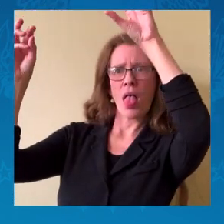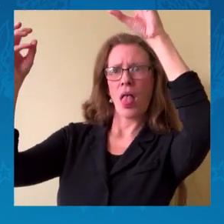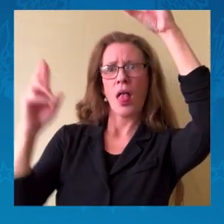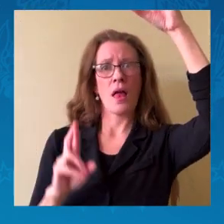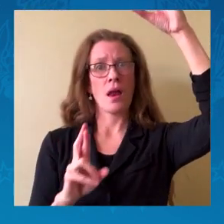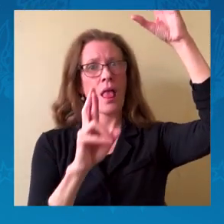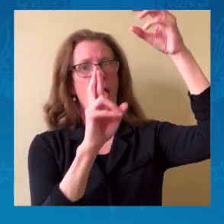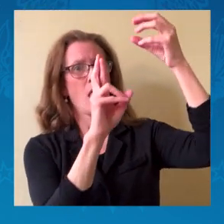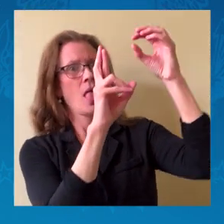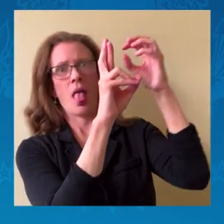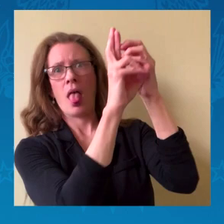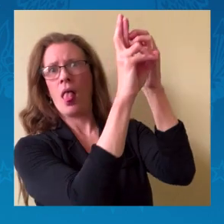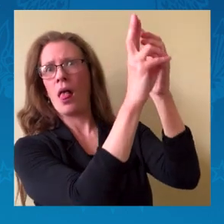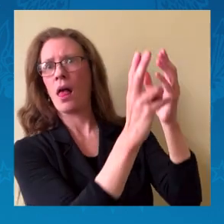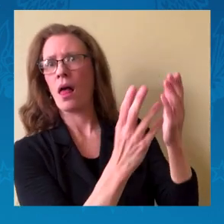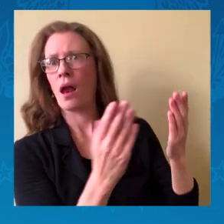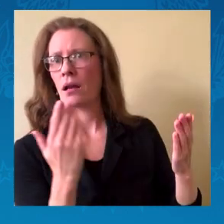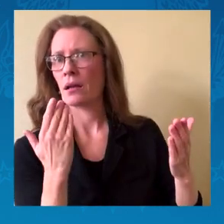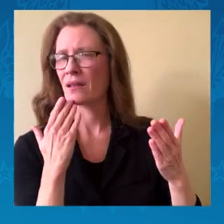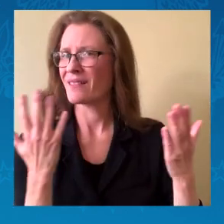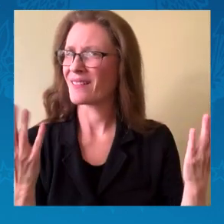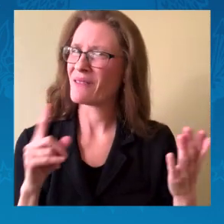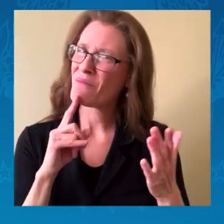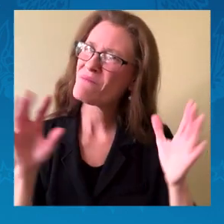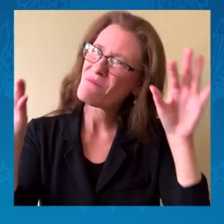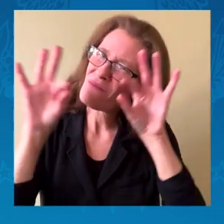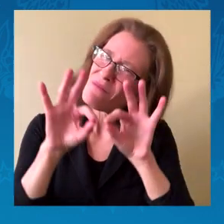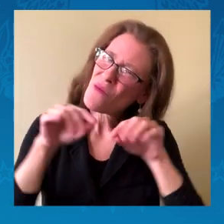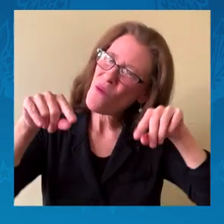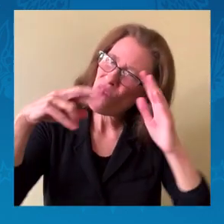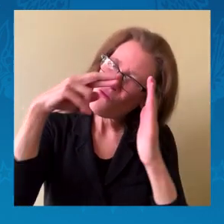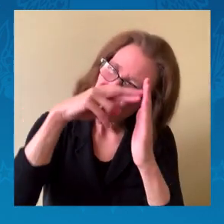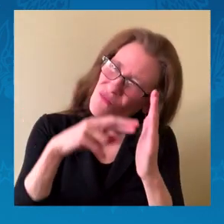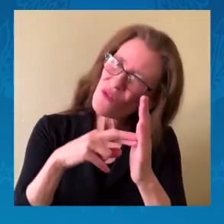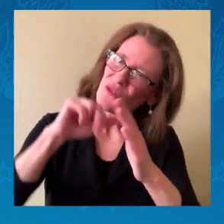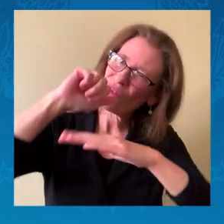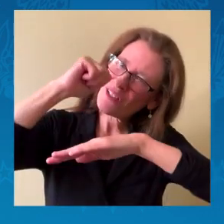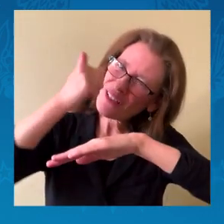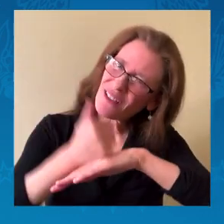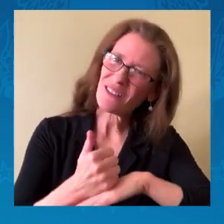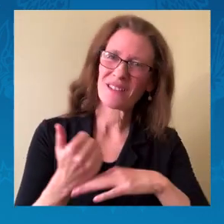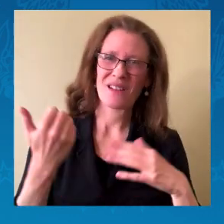In that case, we've seen significant amounts of hazardous debris created that can threaten.